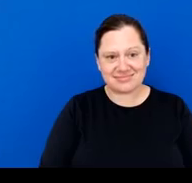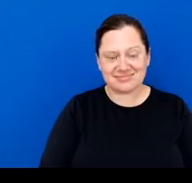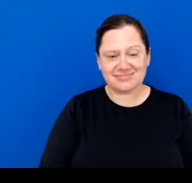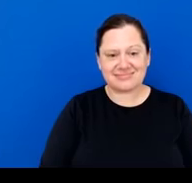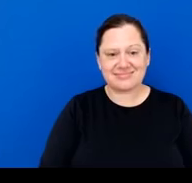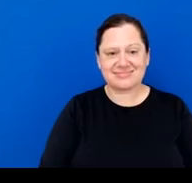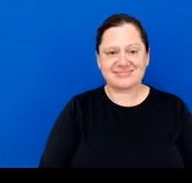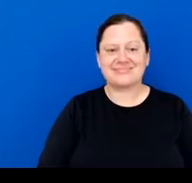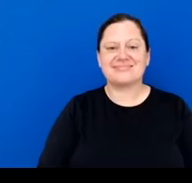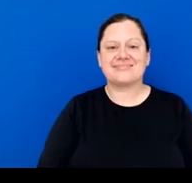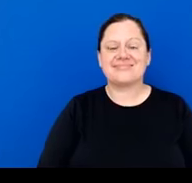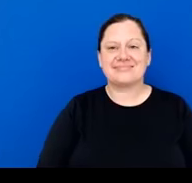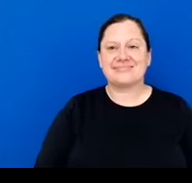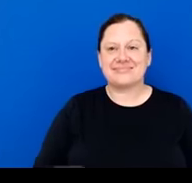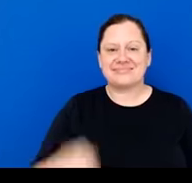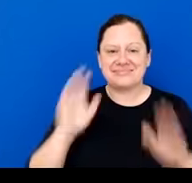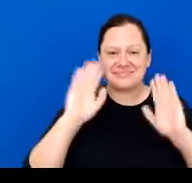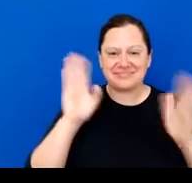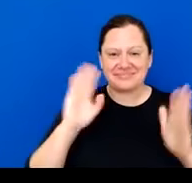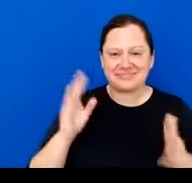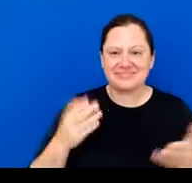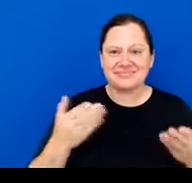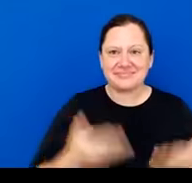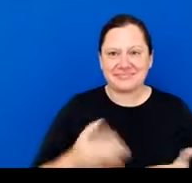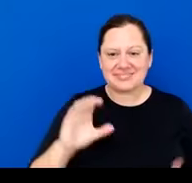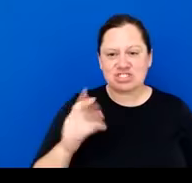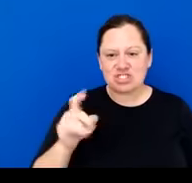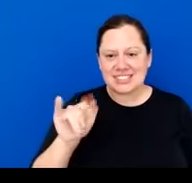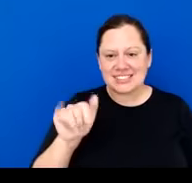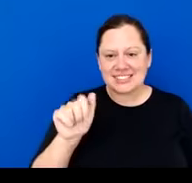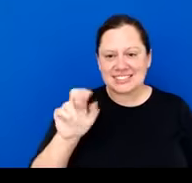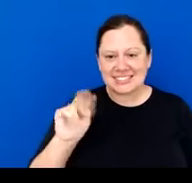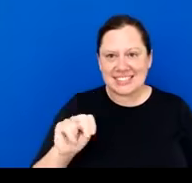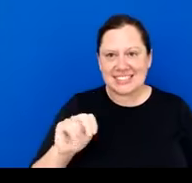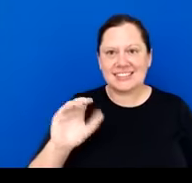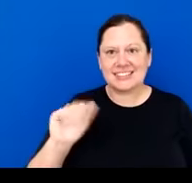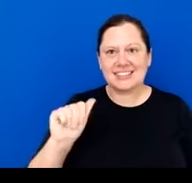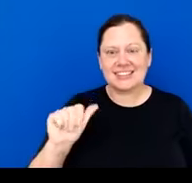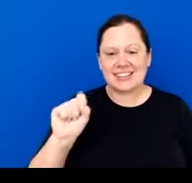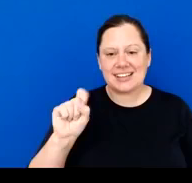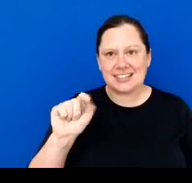Hi there my name is Christian Cassell incident meteorologist on the Riverside fire I'm here to serve the incident